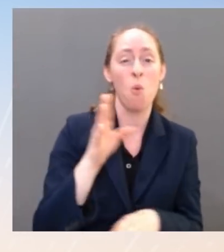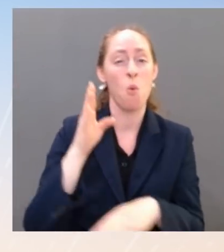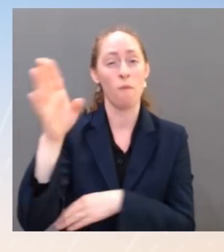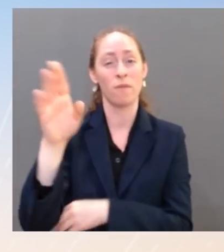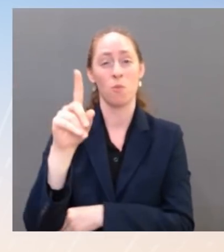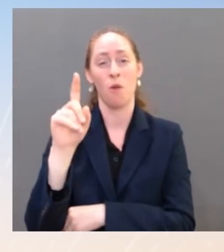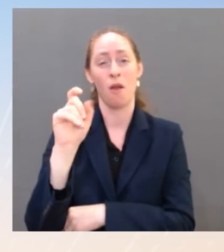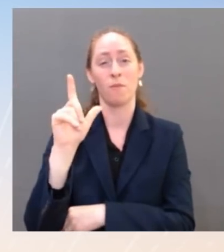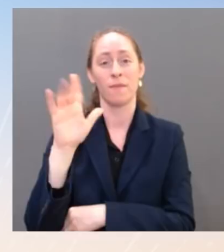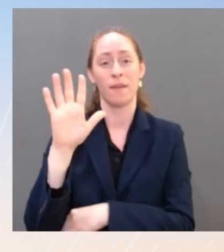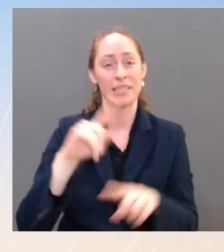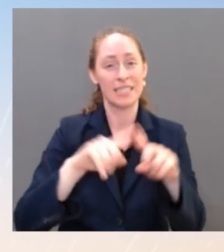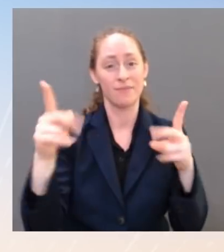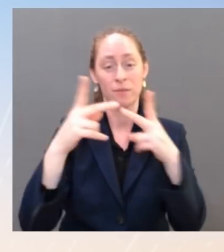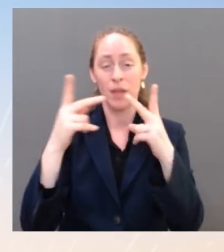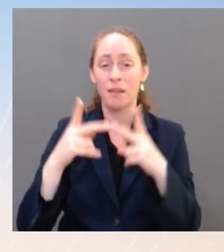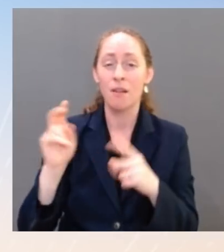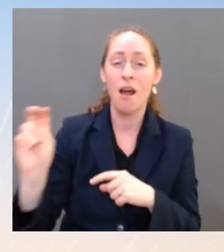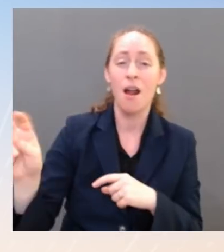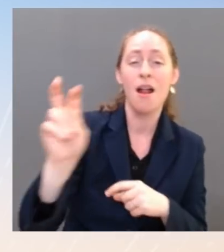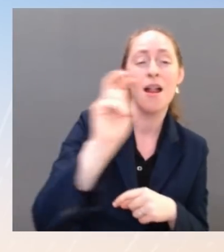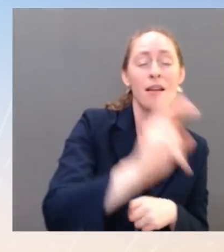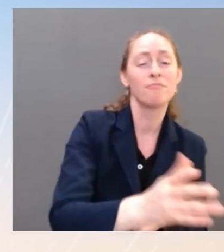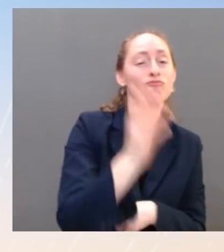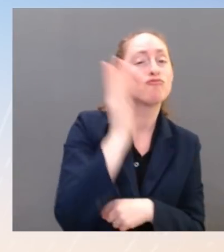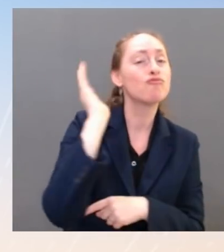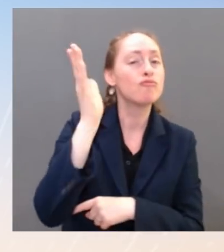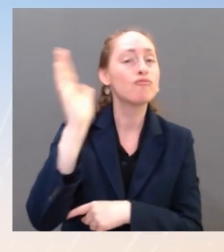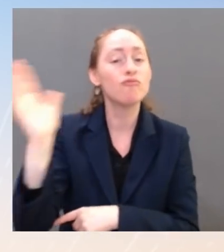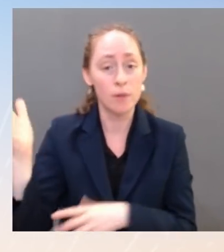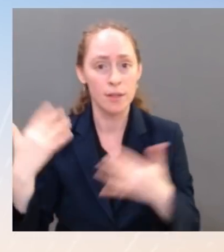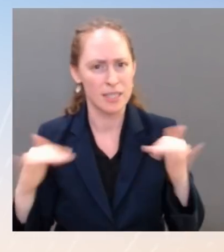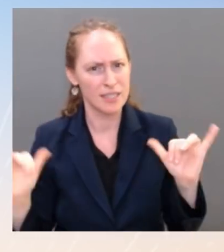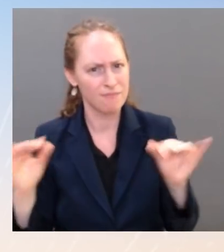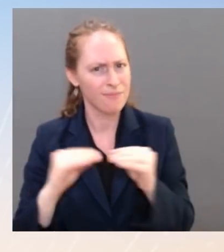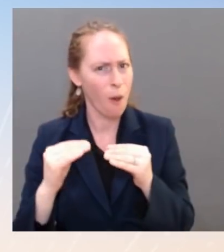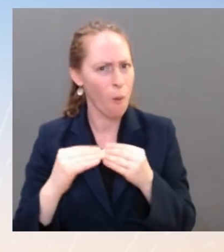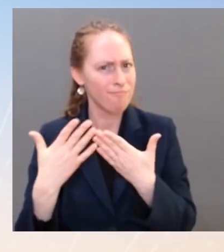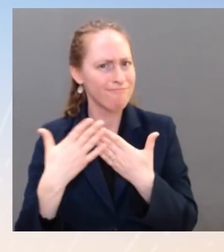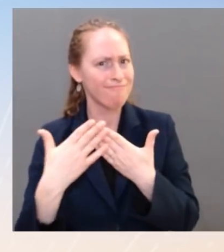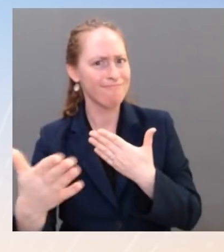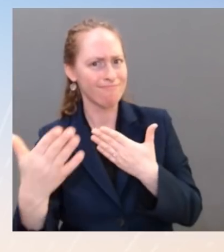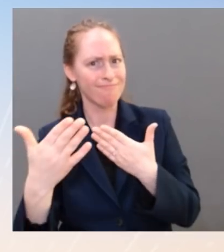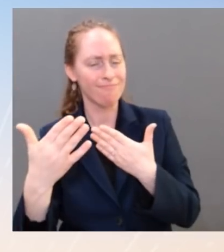But as the president said, our mission on his behalf and on behalf of the American people is to build a better America.